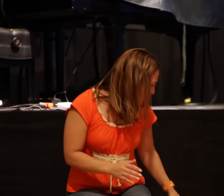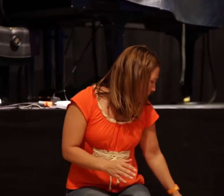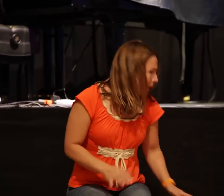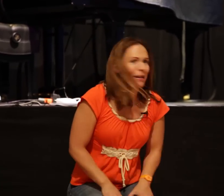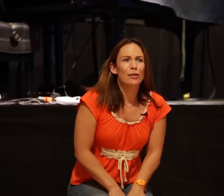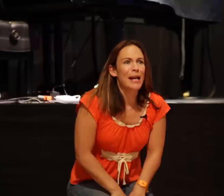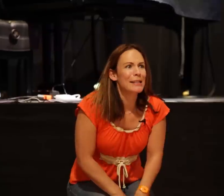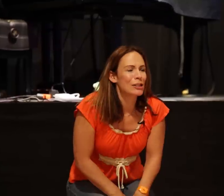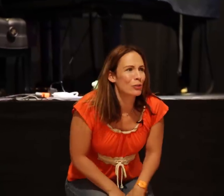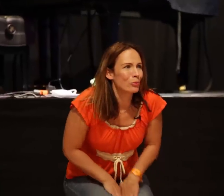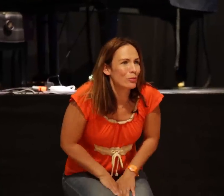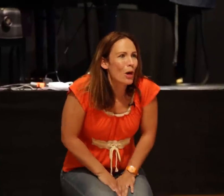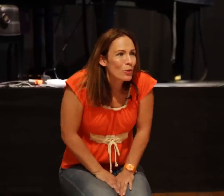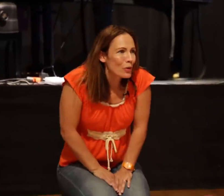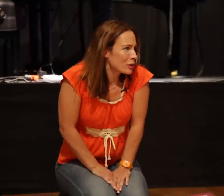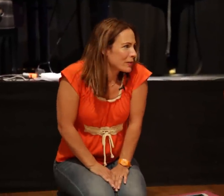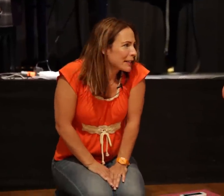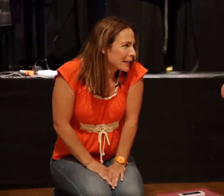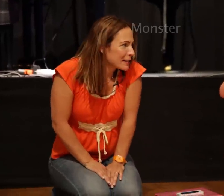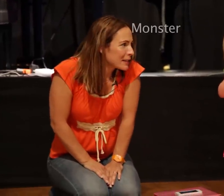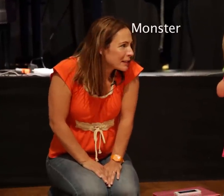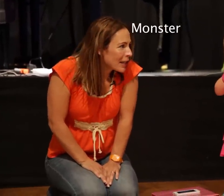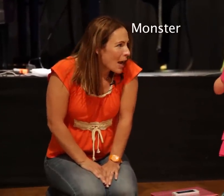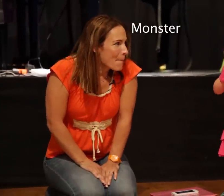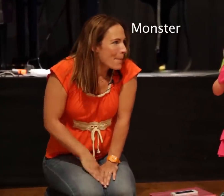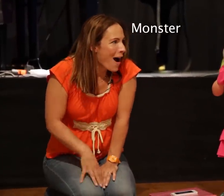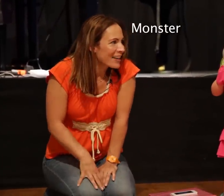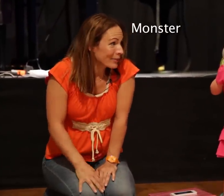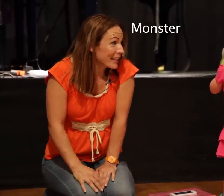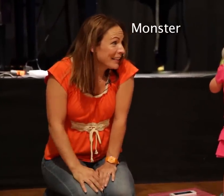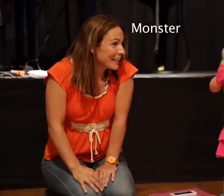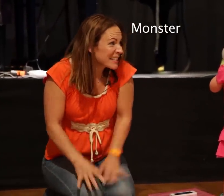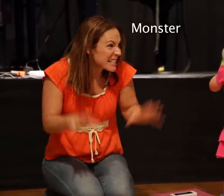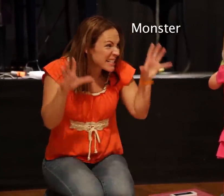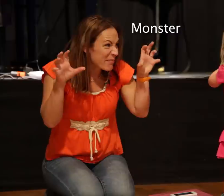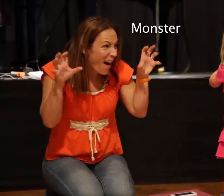Any other signs that you don't know that you've needed? Monster. Monster! Really? We're obsessed with monsters.